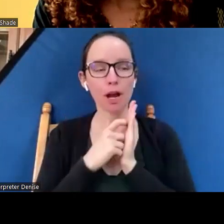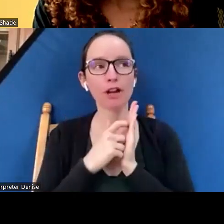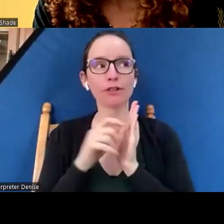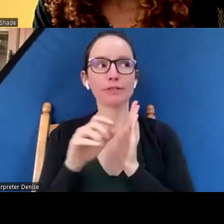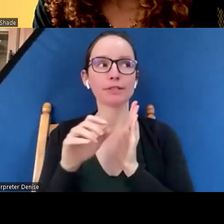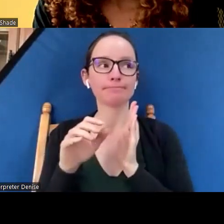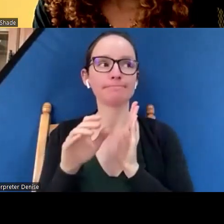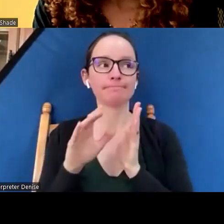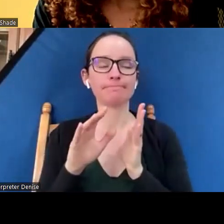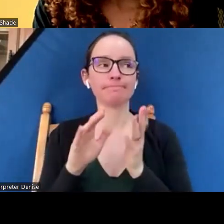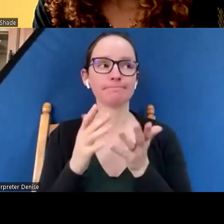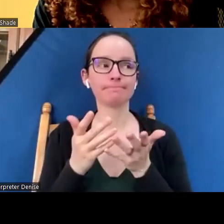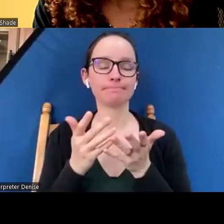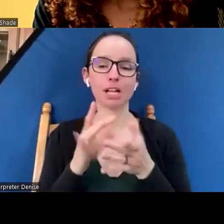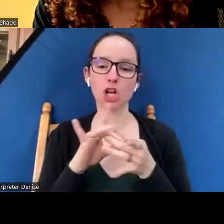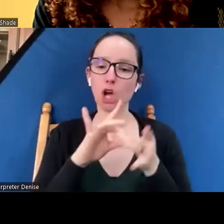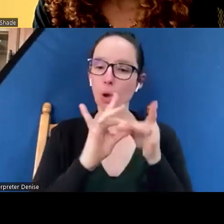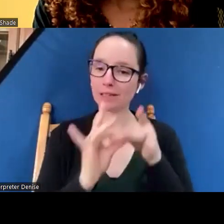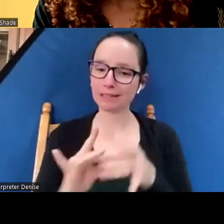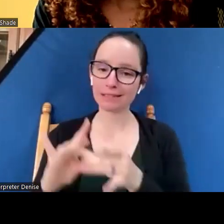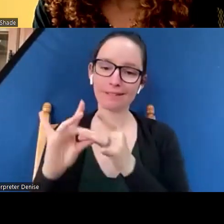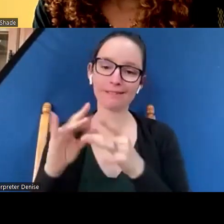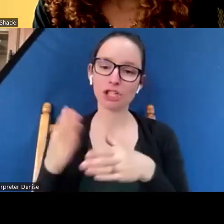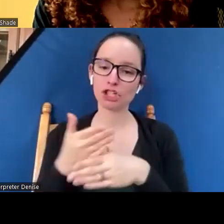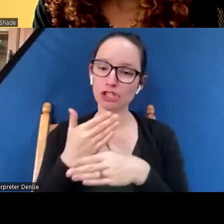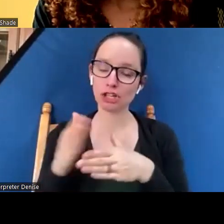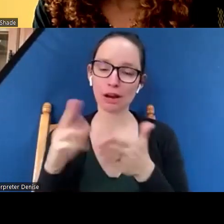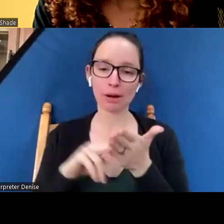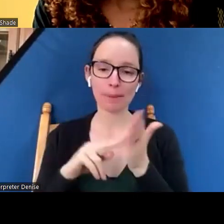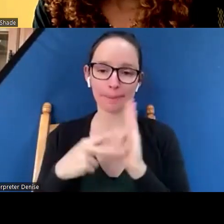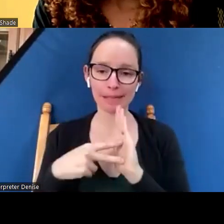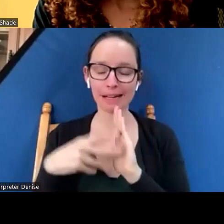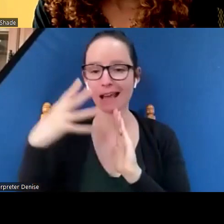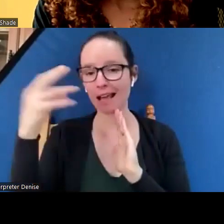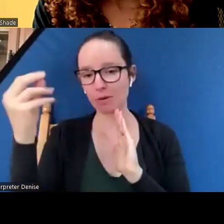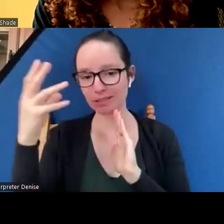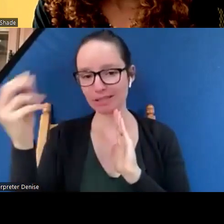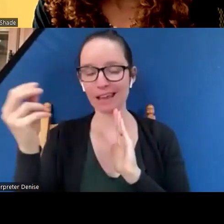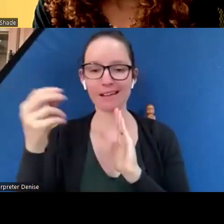outside of an individual project to stick it out and see results.